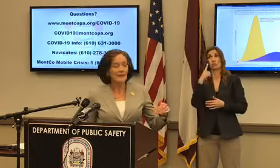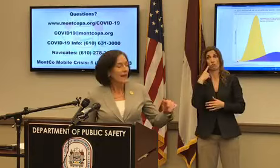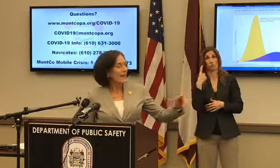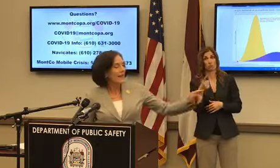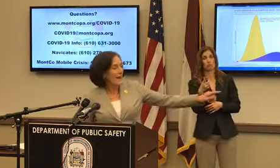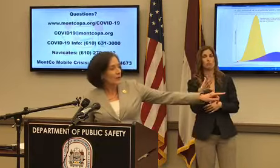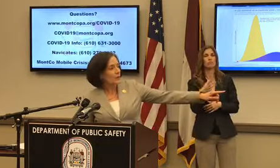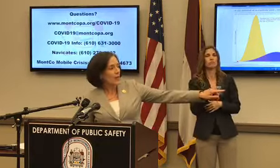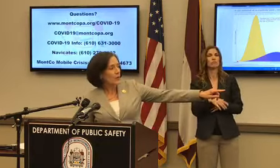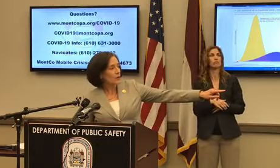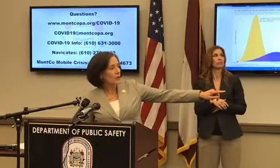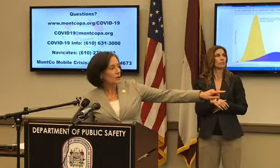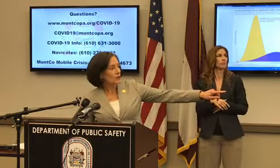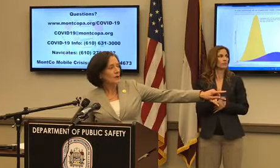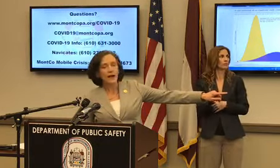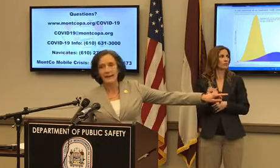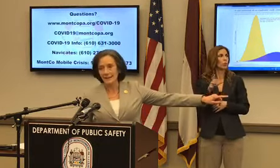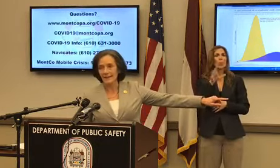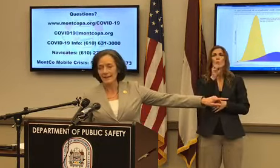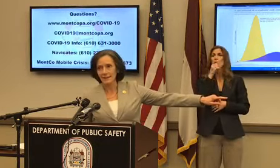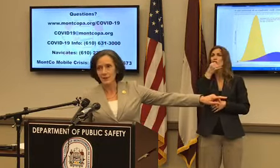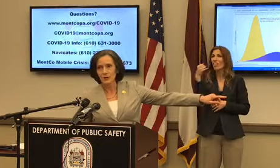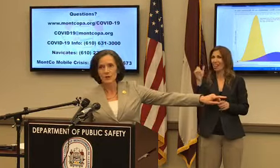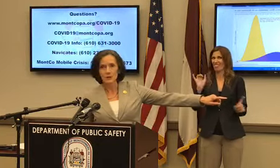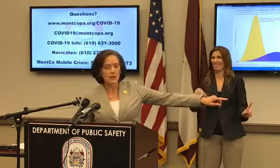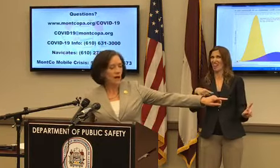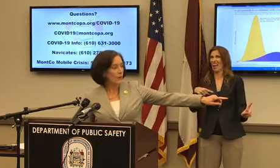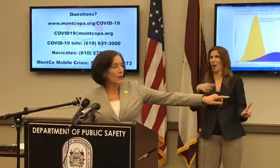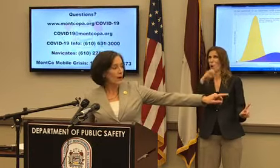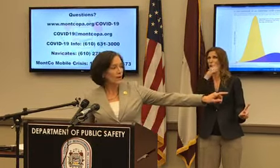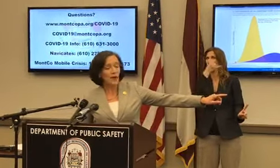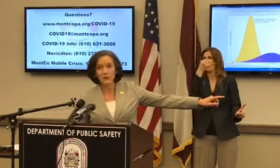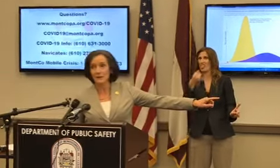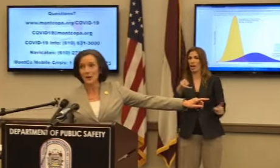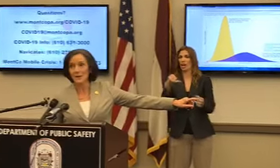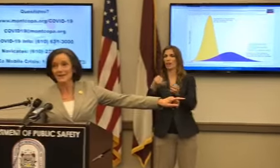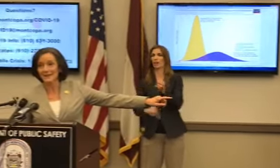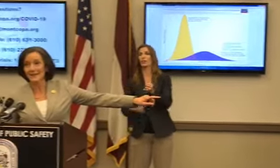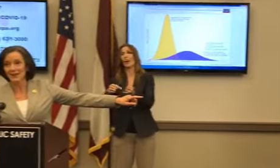that's where that orange line is which is where the long-term care facilities